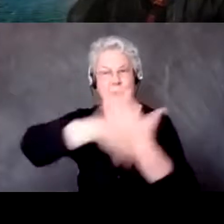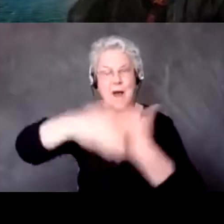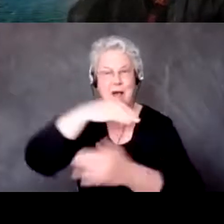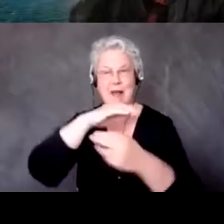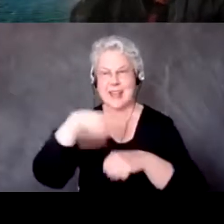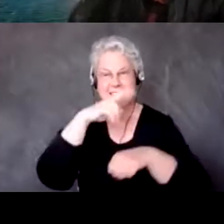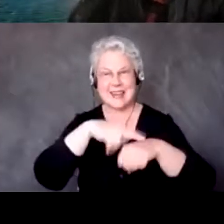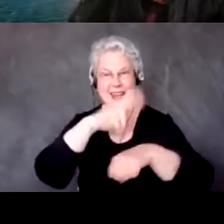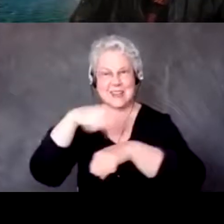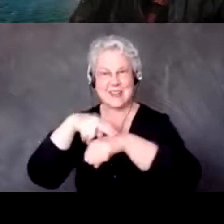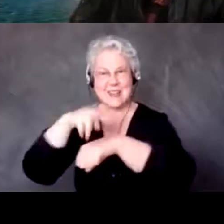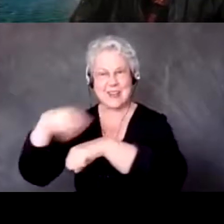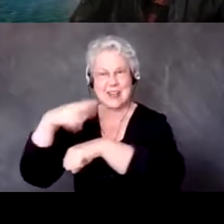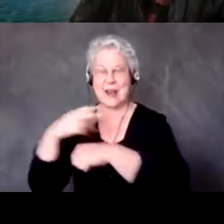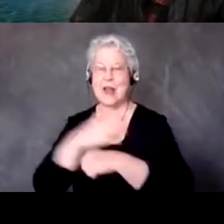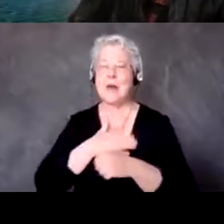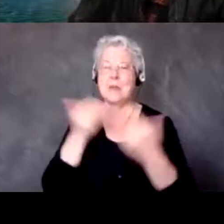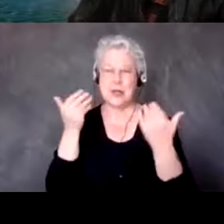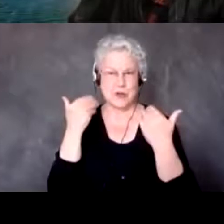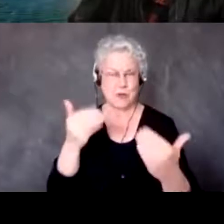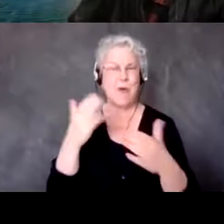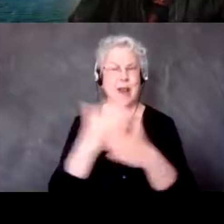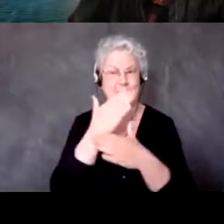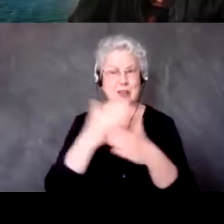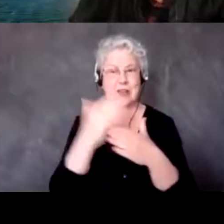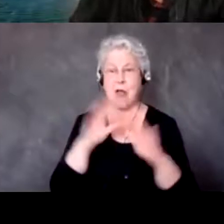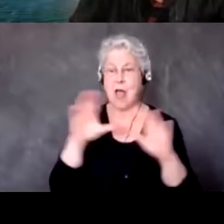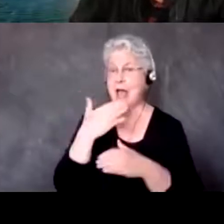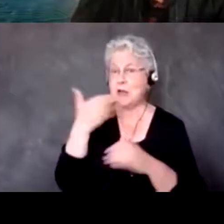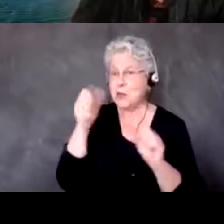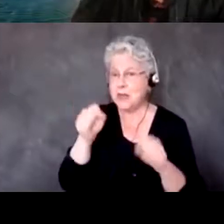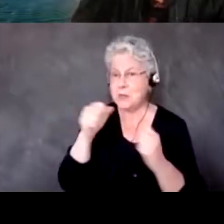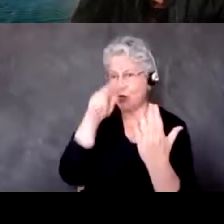chat box, please feel free to do that, and I'll do my best to read out what's in the chat box.